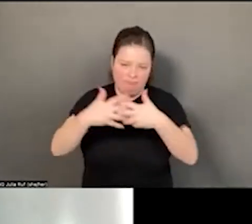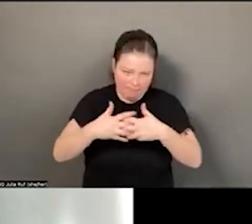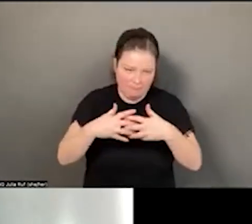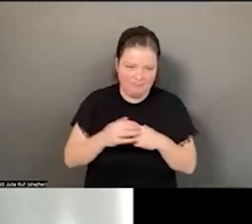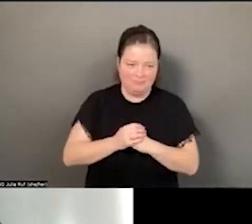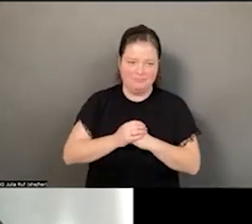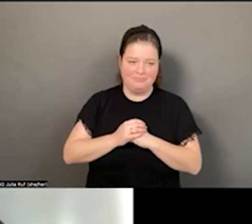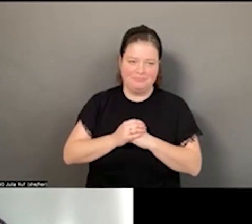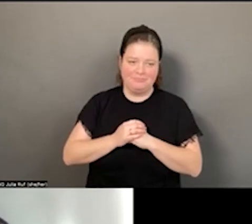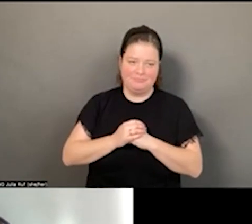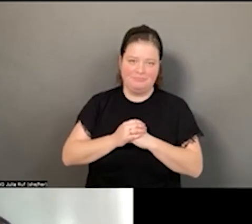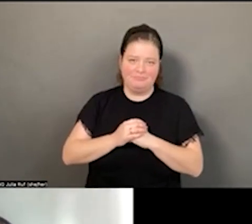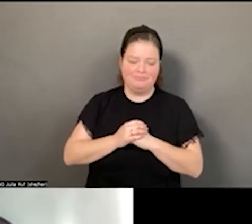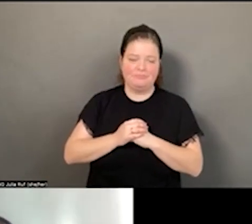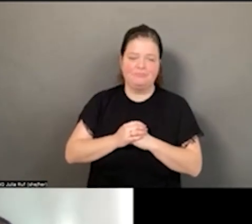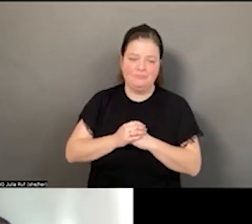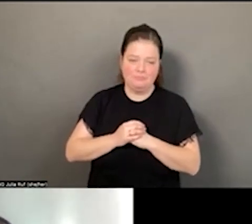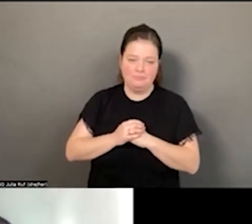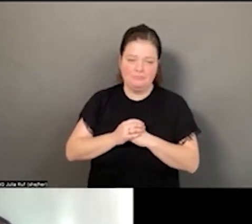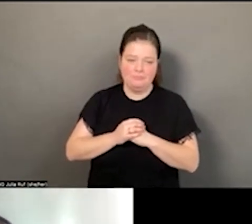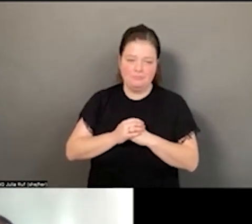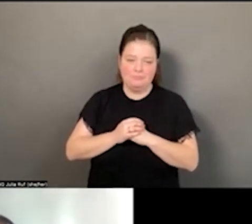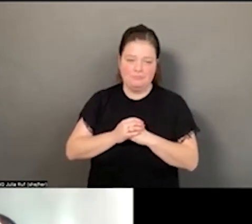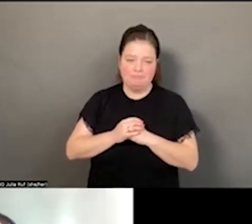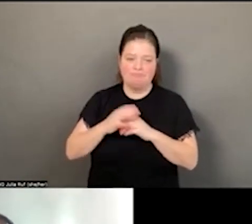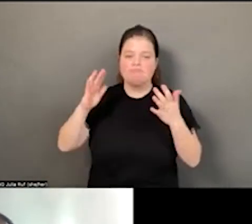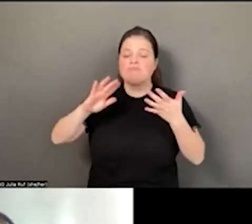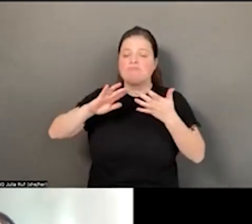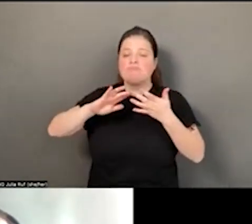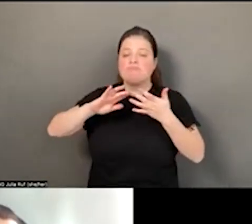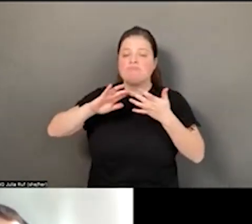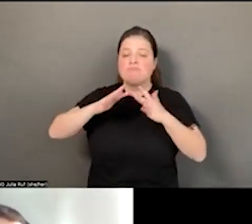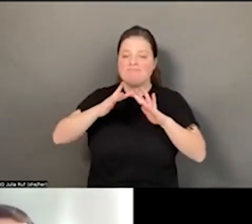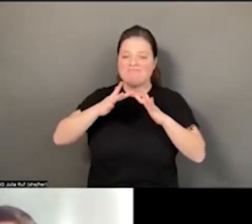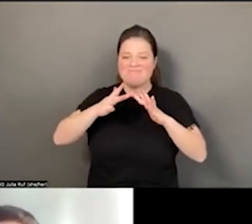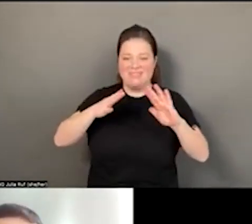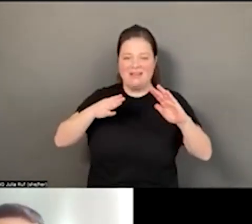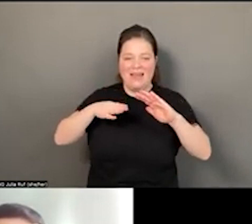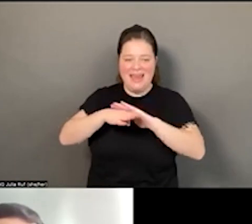the Web Accessibility Directive evaluation was published and we were glad that they